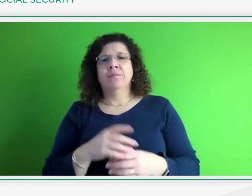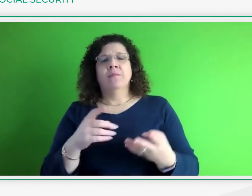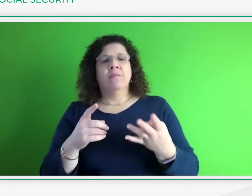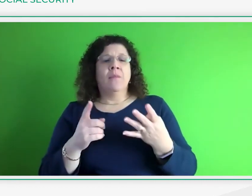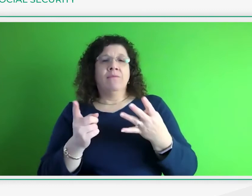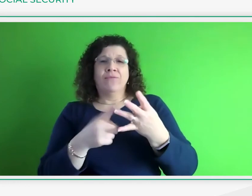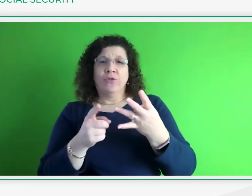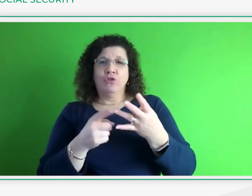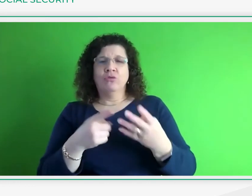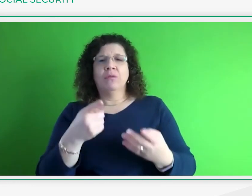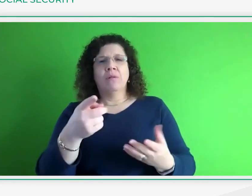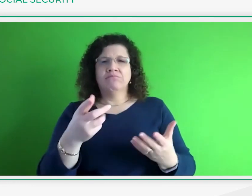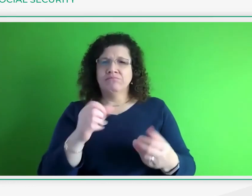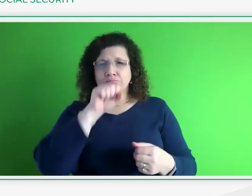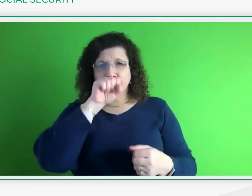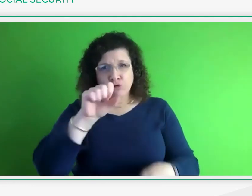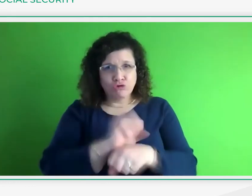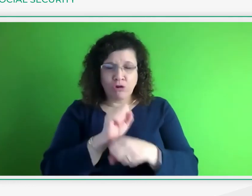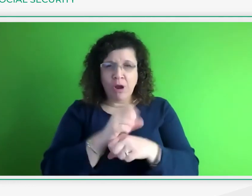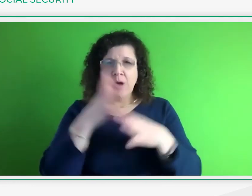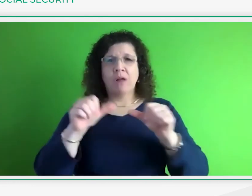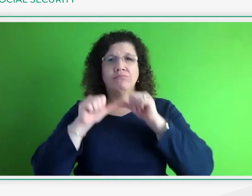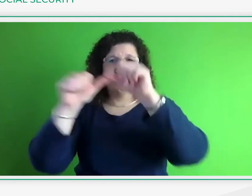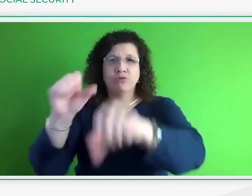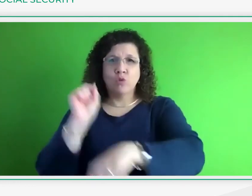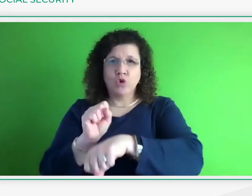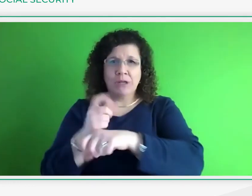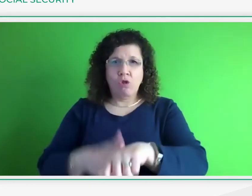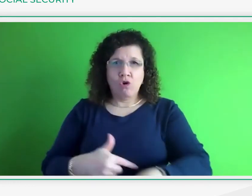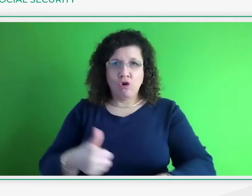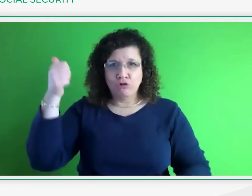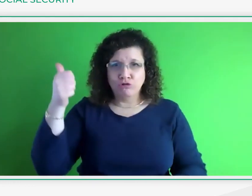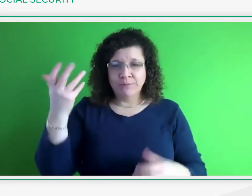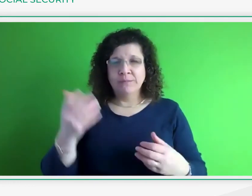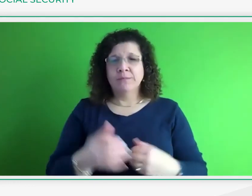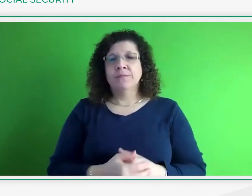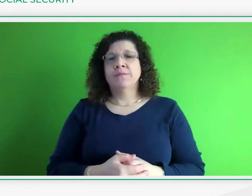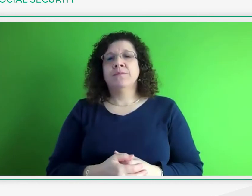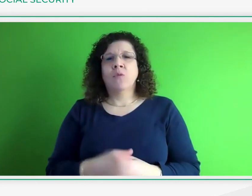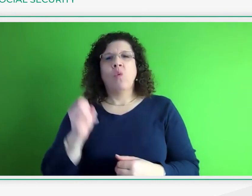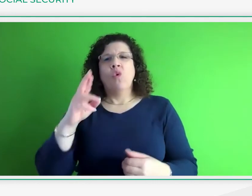The third can be you love your job. You want to continue working longer.